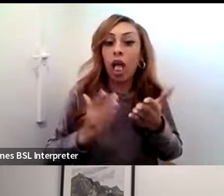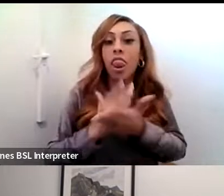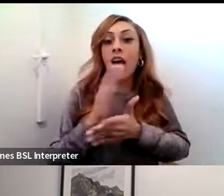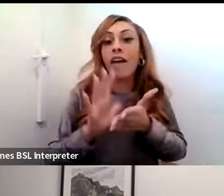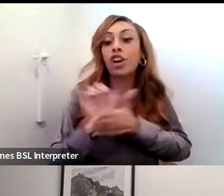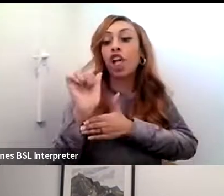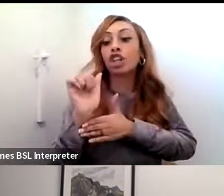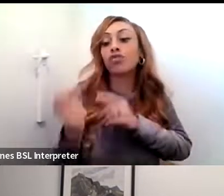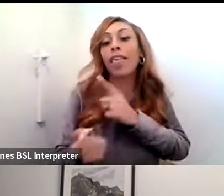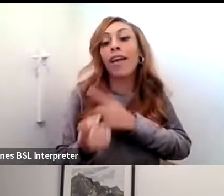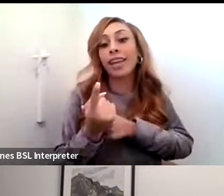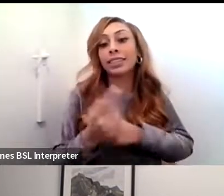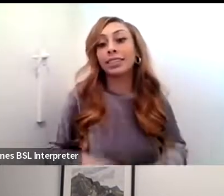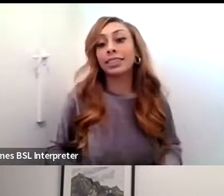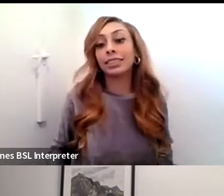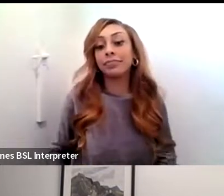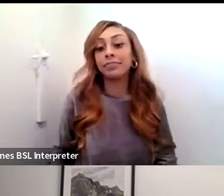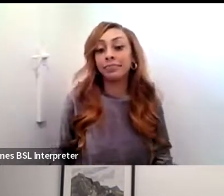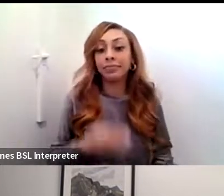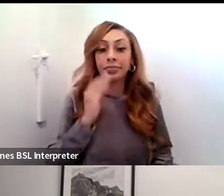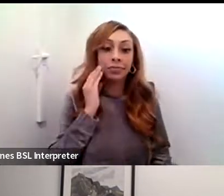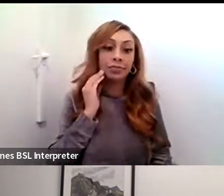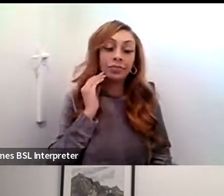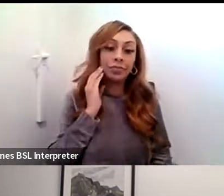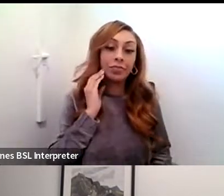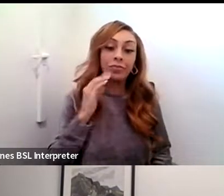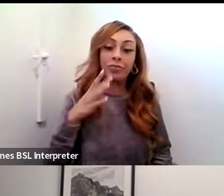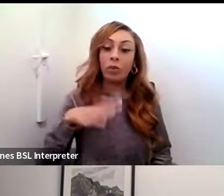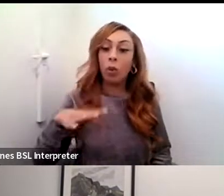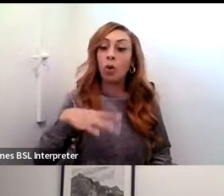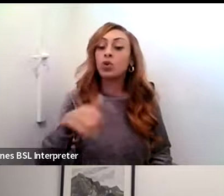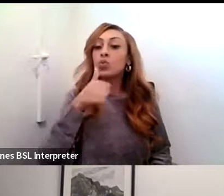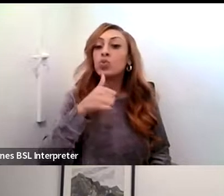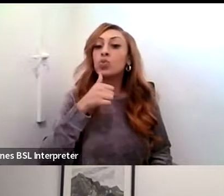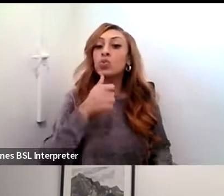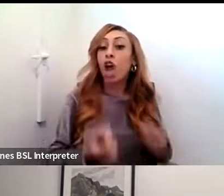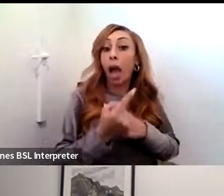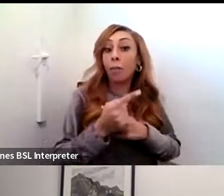And so we wanted to use this as an opportunity for Kerry -